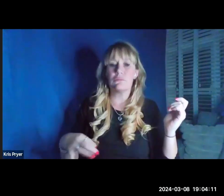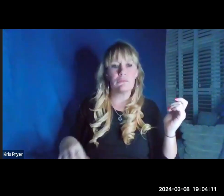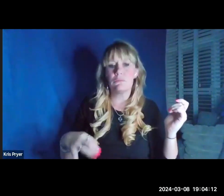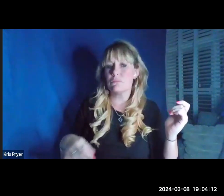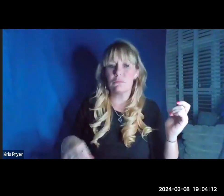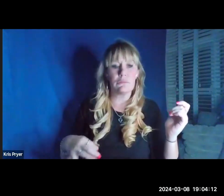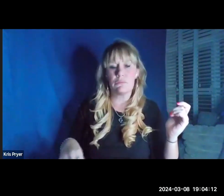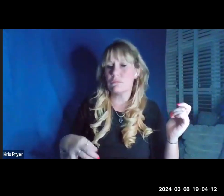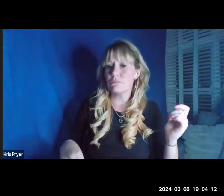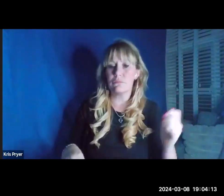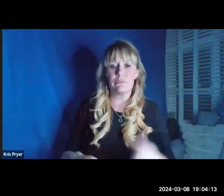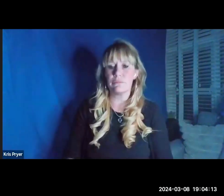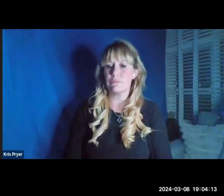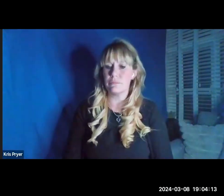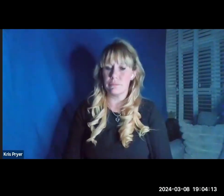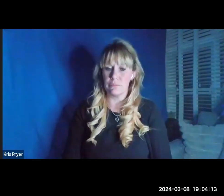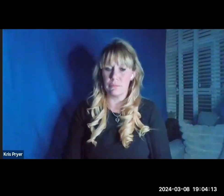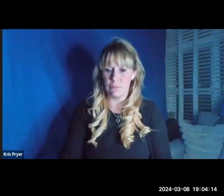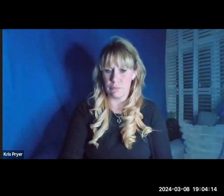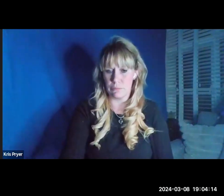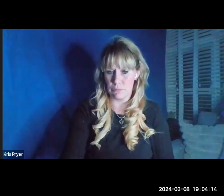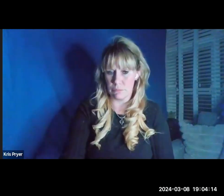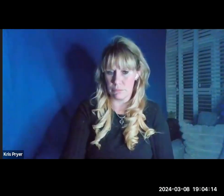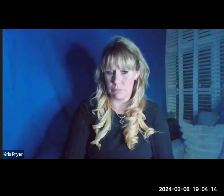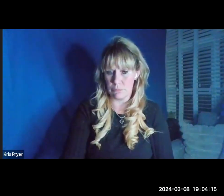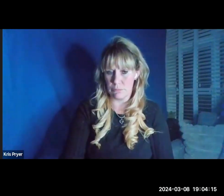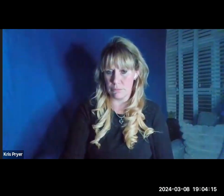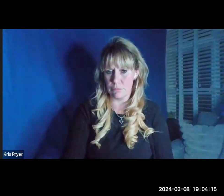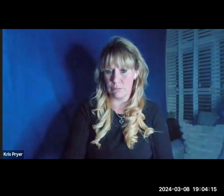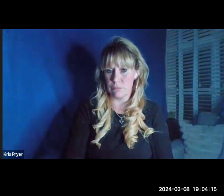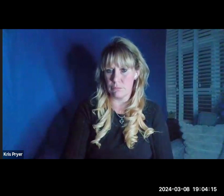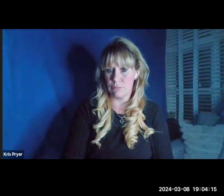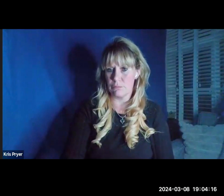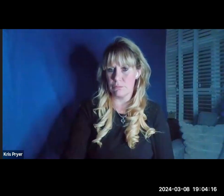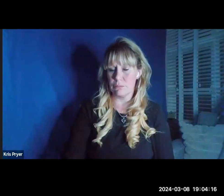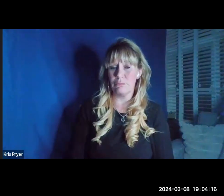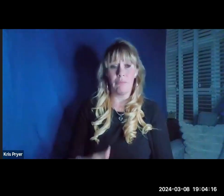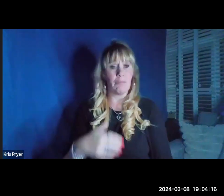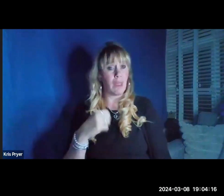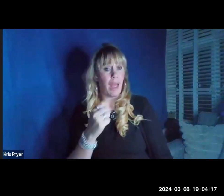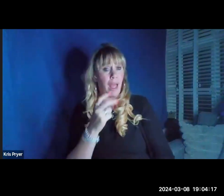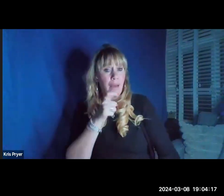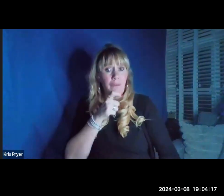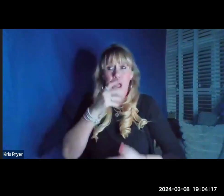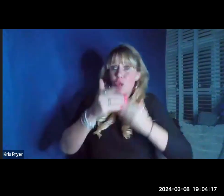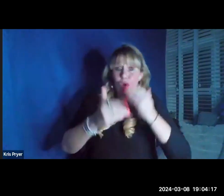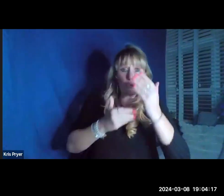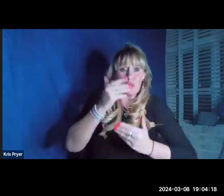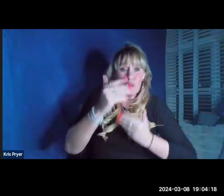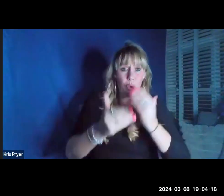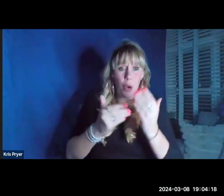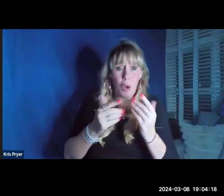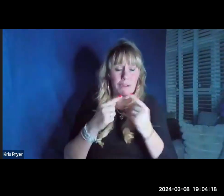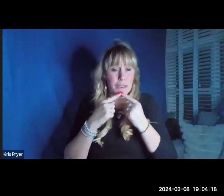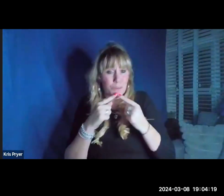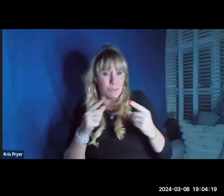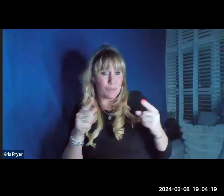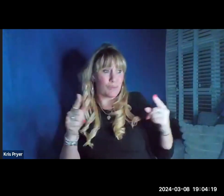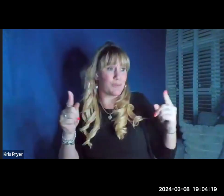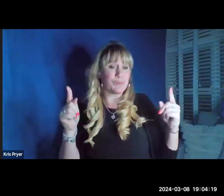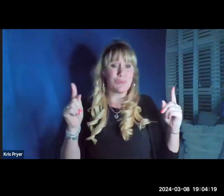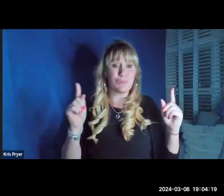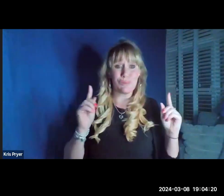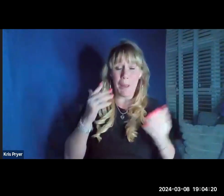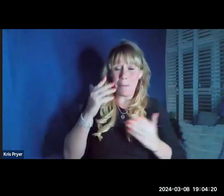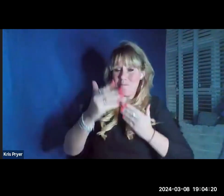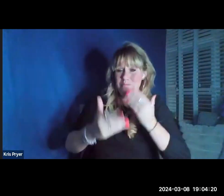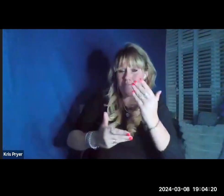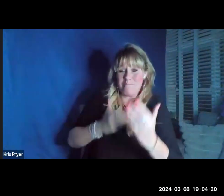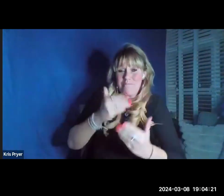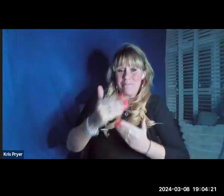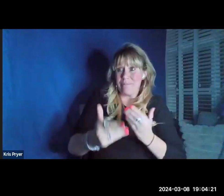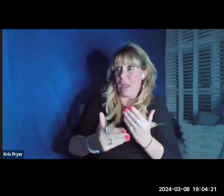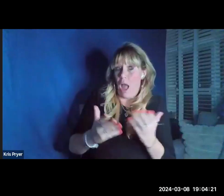got some questions about what to do